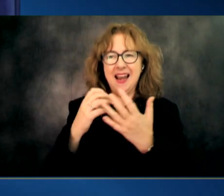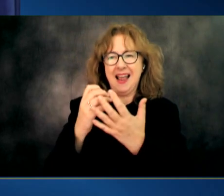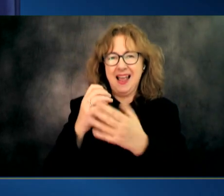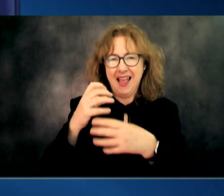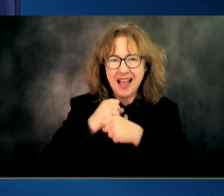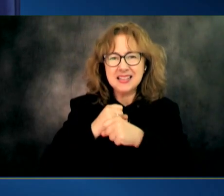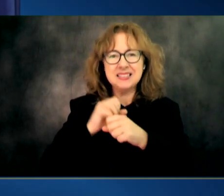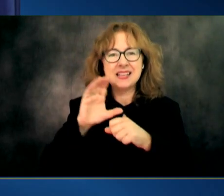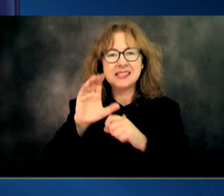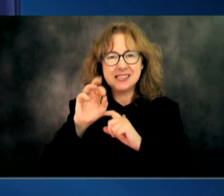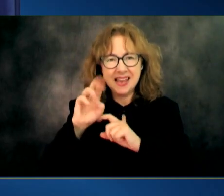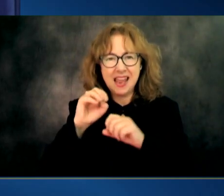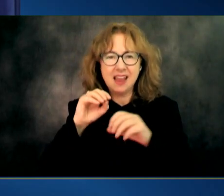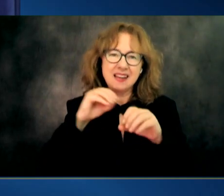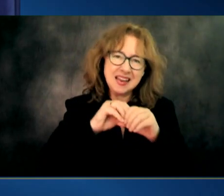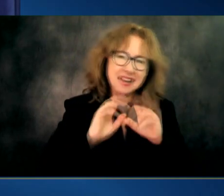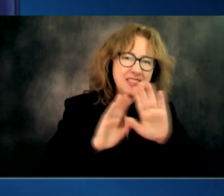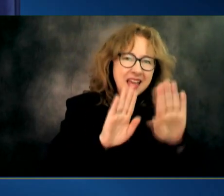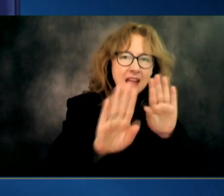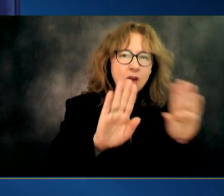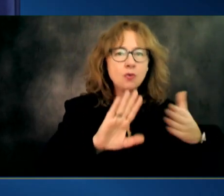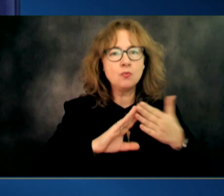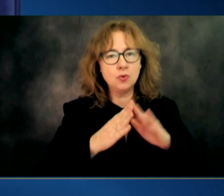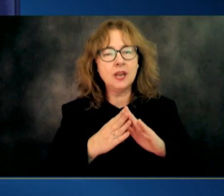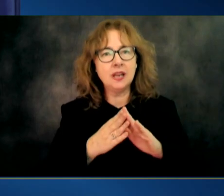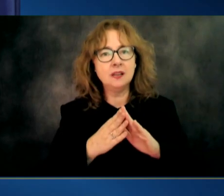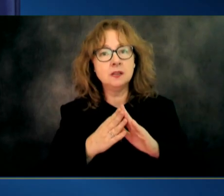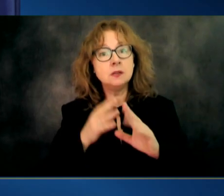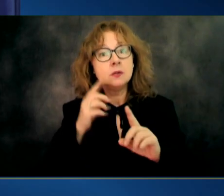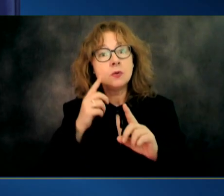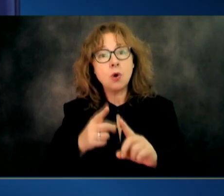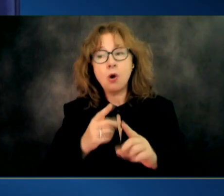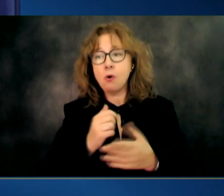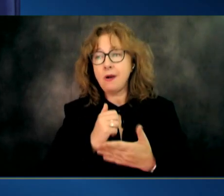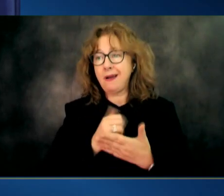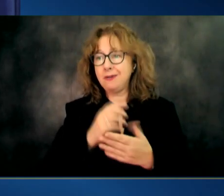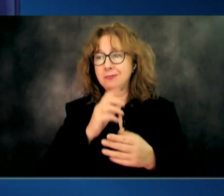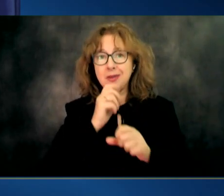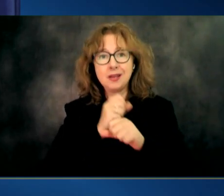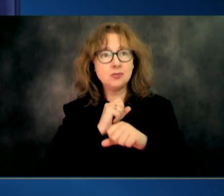So, really, the goal is to help ensure that there are federally qualified health centers